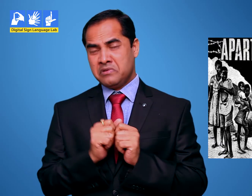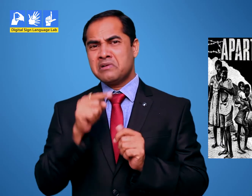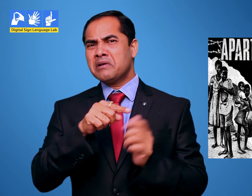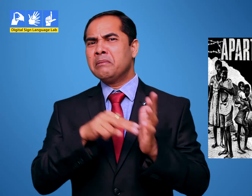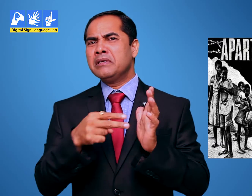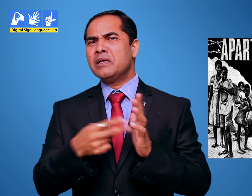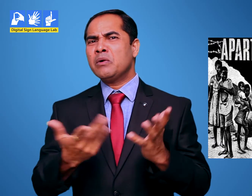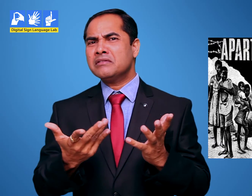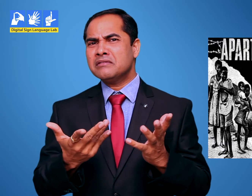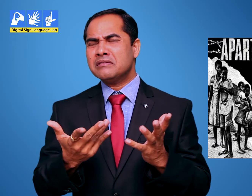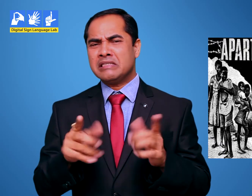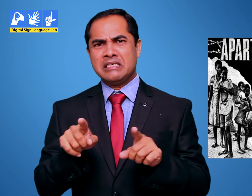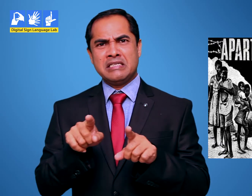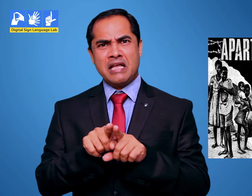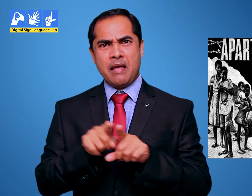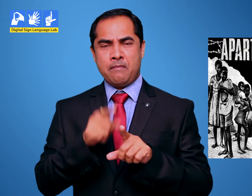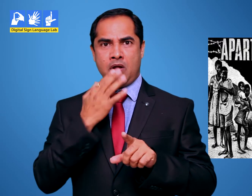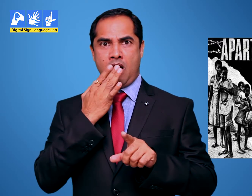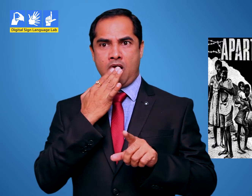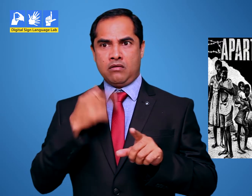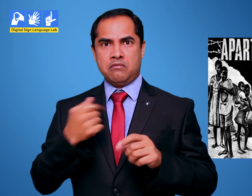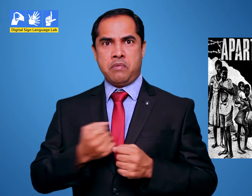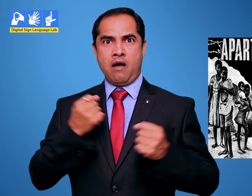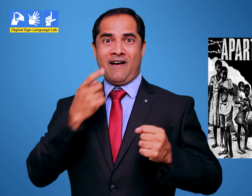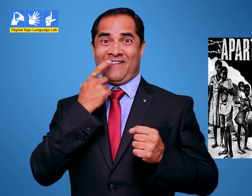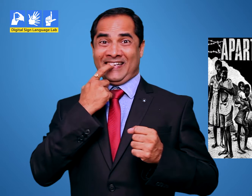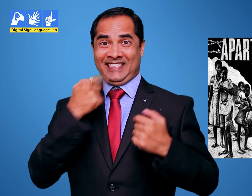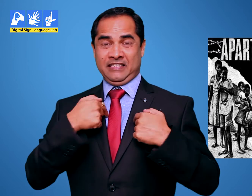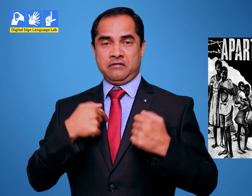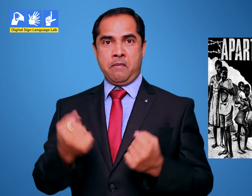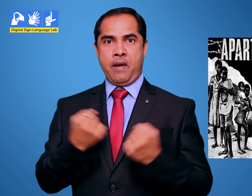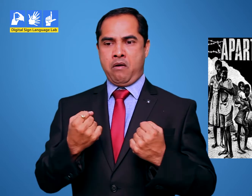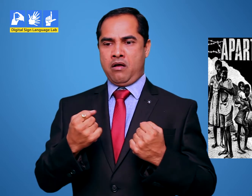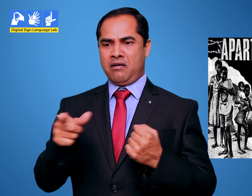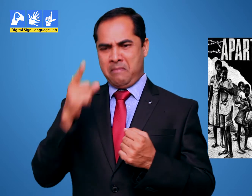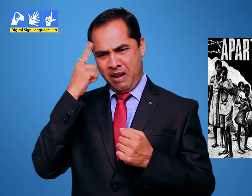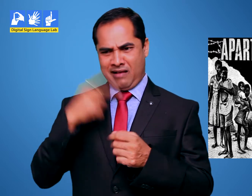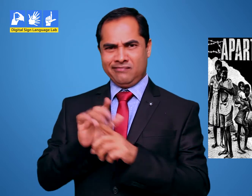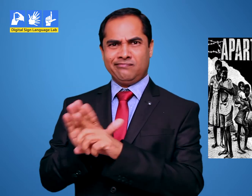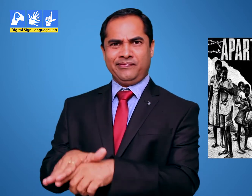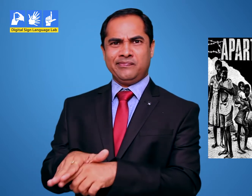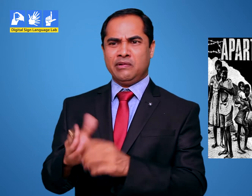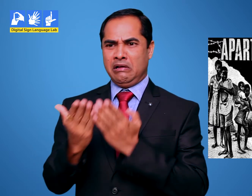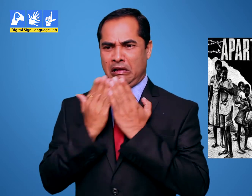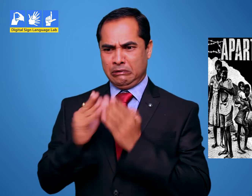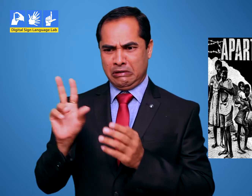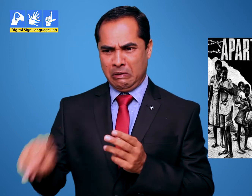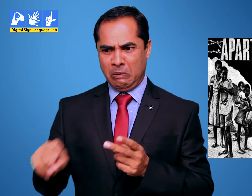Apartheid is a political system of racial discrimination - not providing